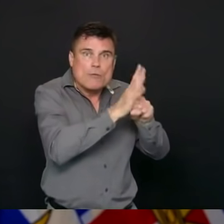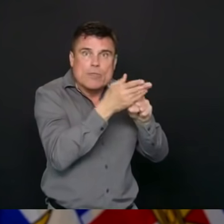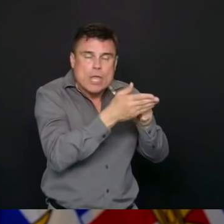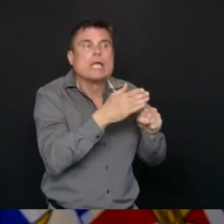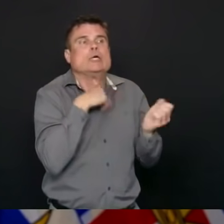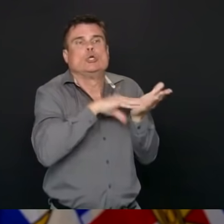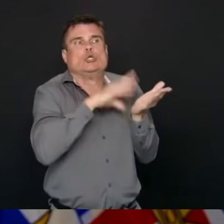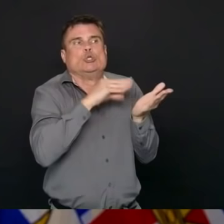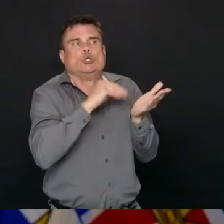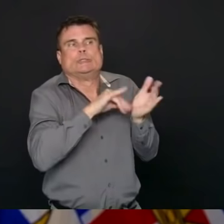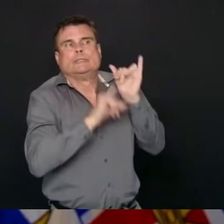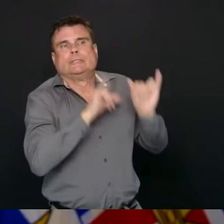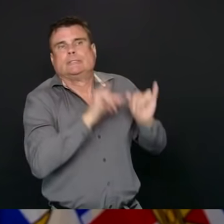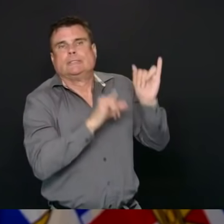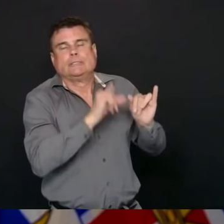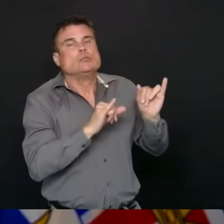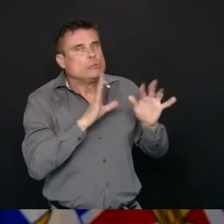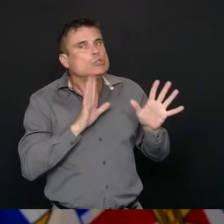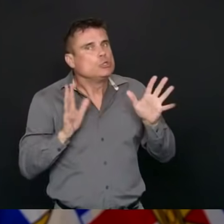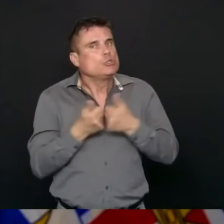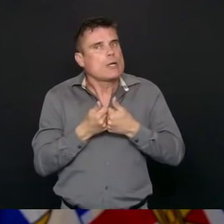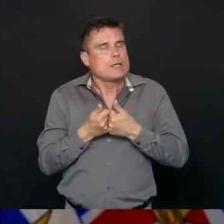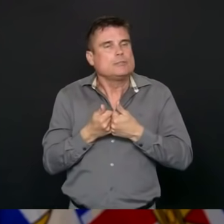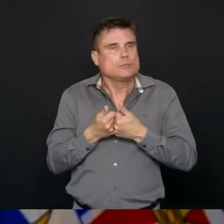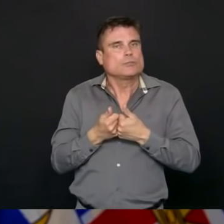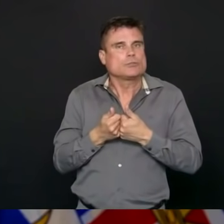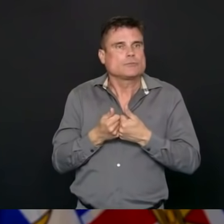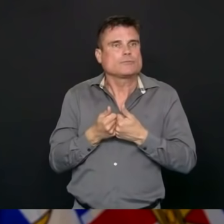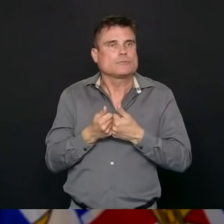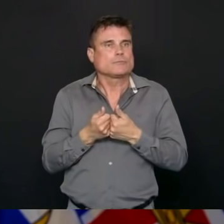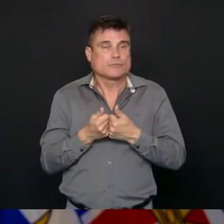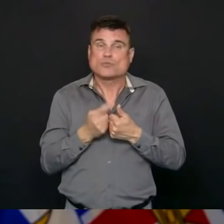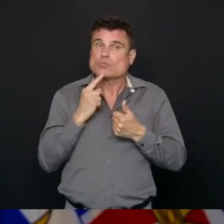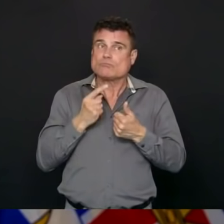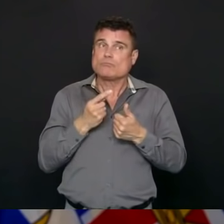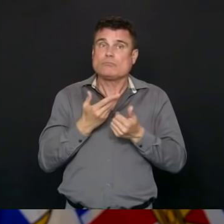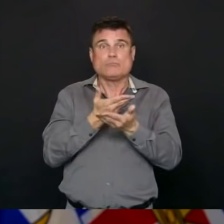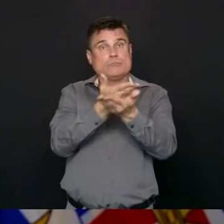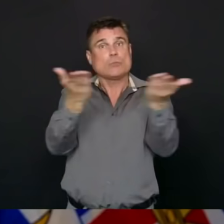Challenging for people working in long-term care. So the measures we talk , because of that early outbreak